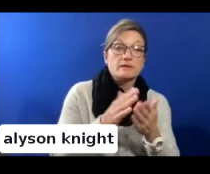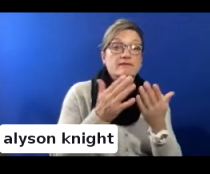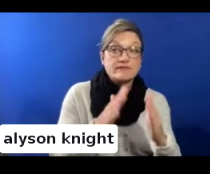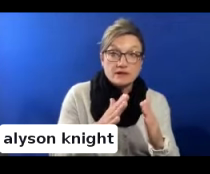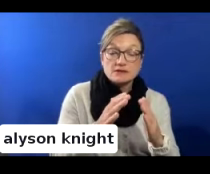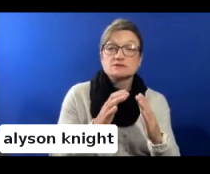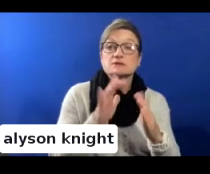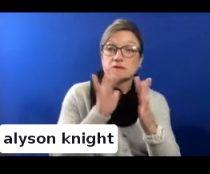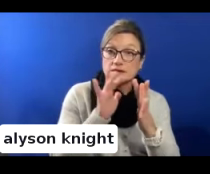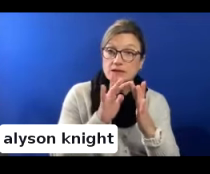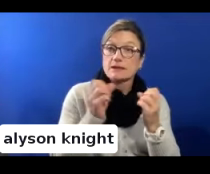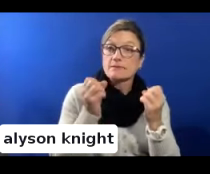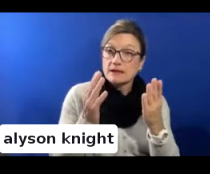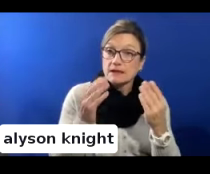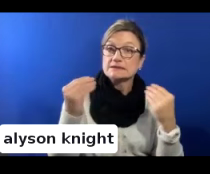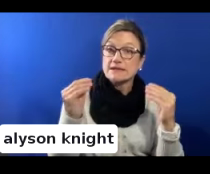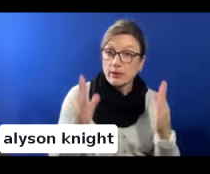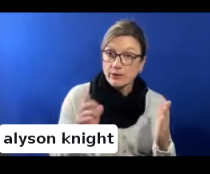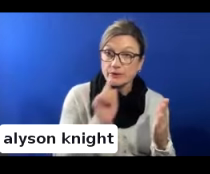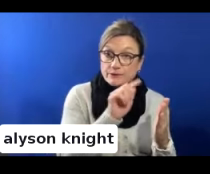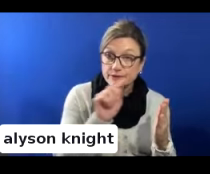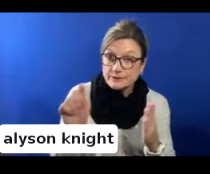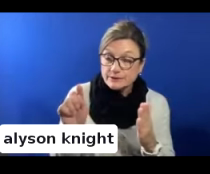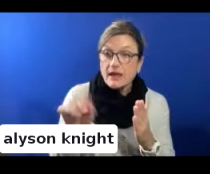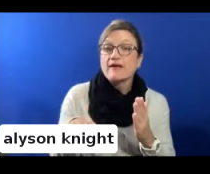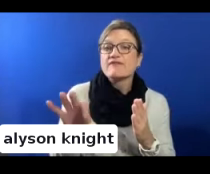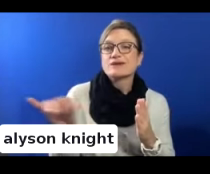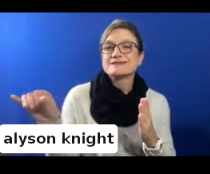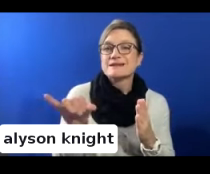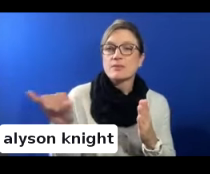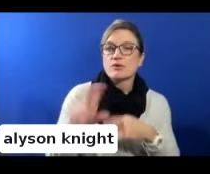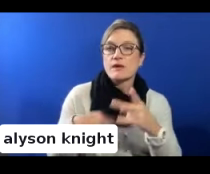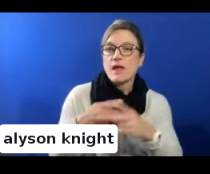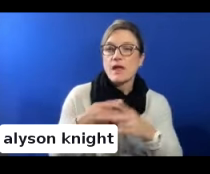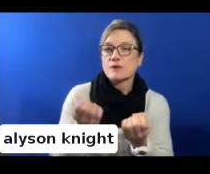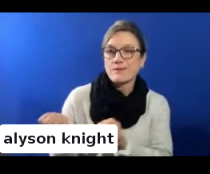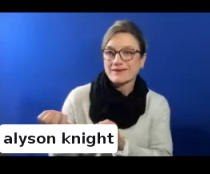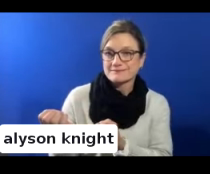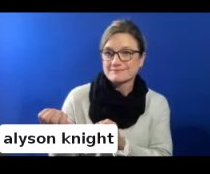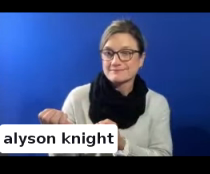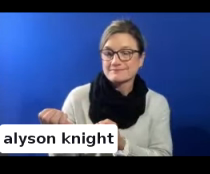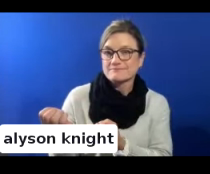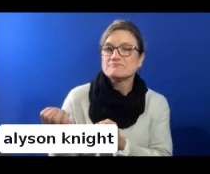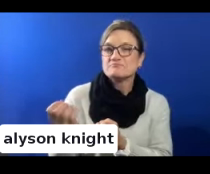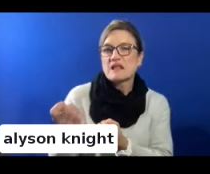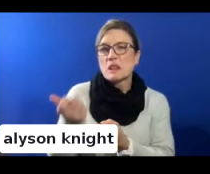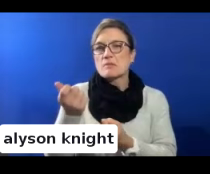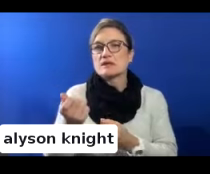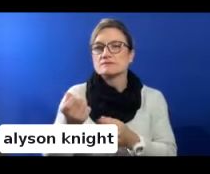manufacturers, you were able to find a similar equipment with a slight price difference.